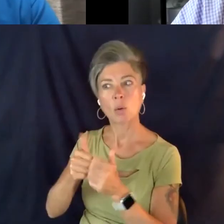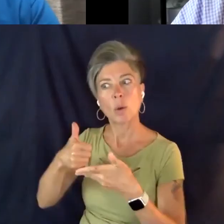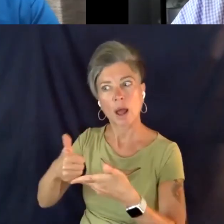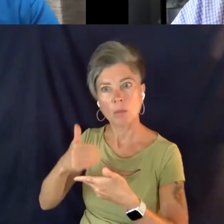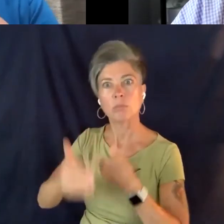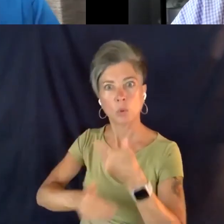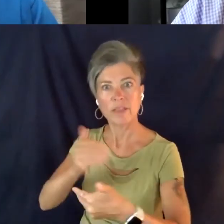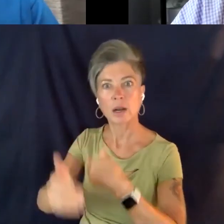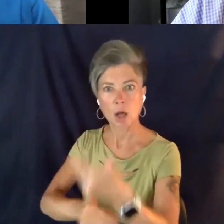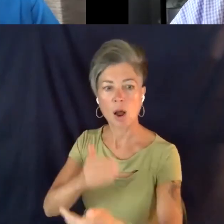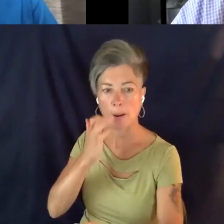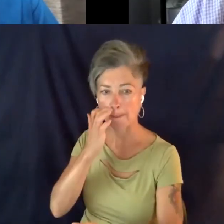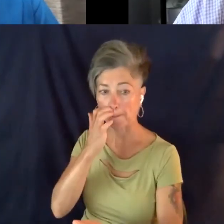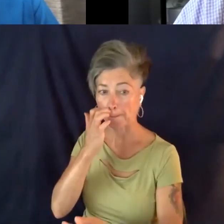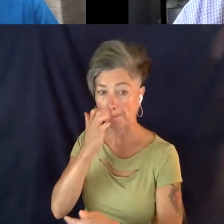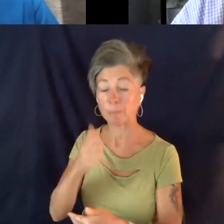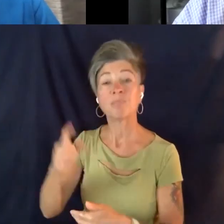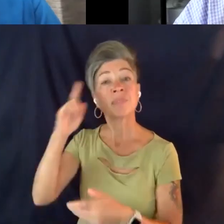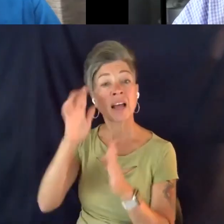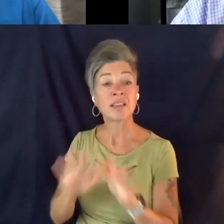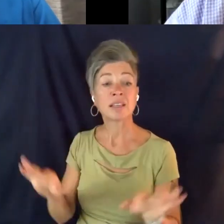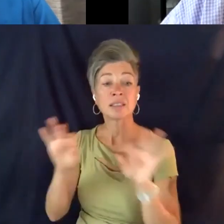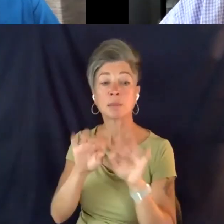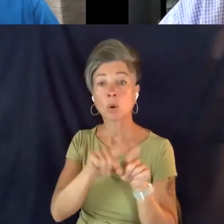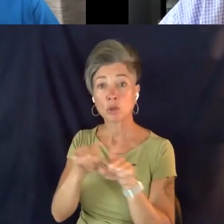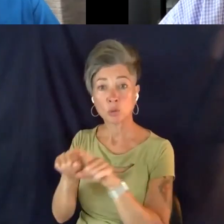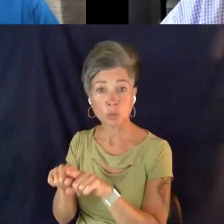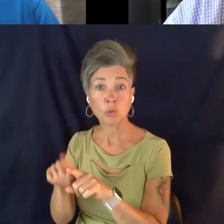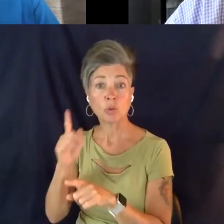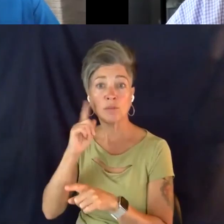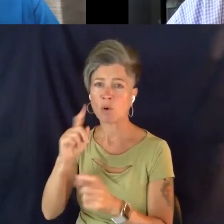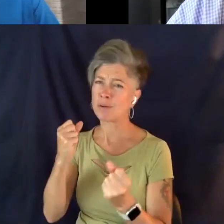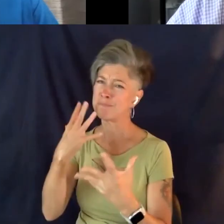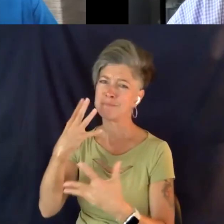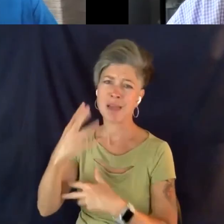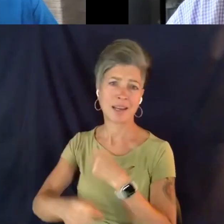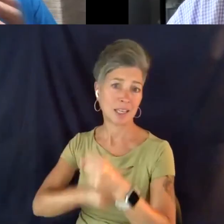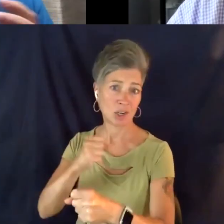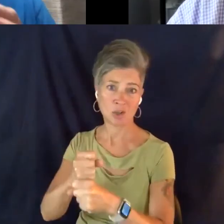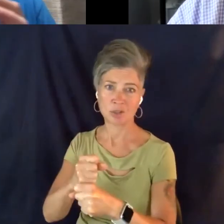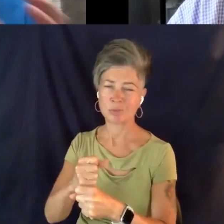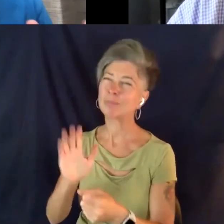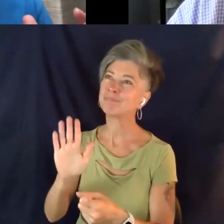I think it's important, too, that for years, like, I'm not a big believer in the wild West